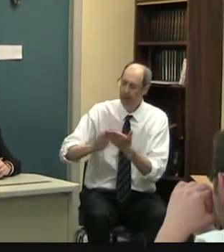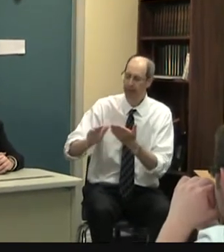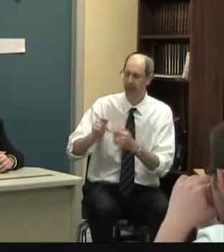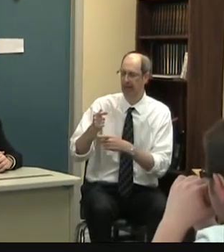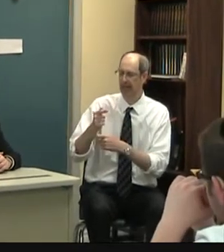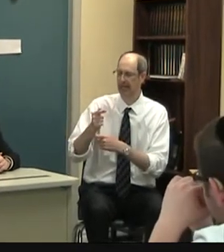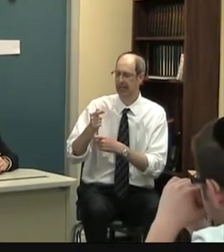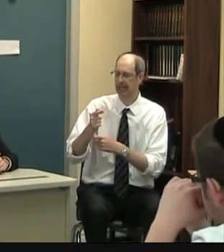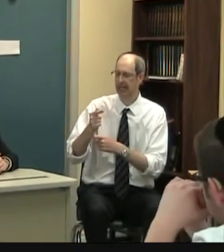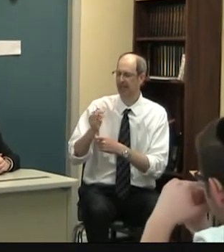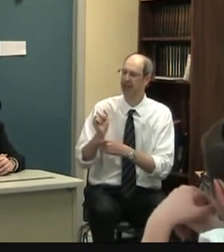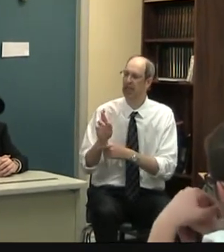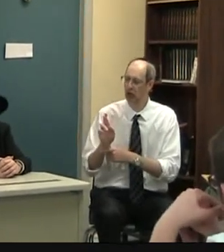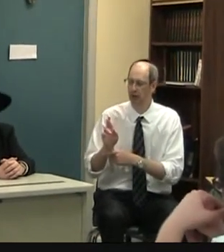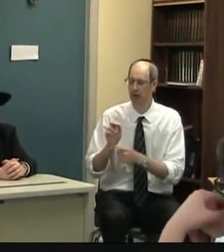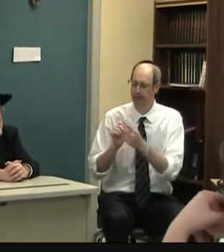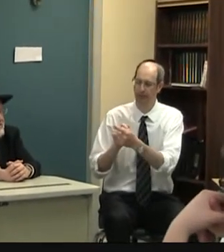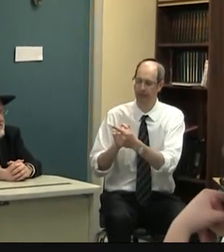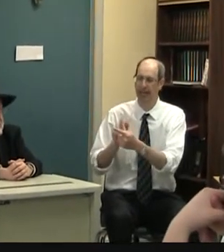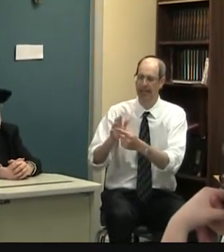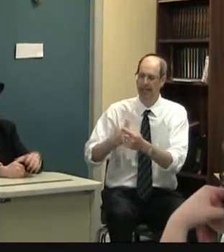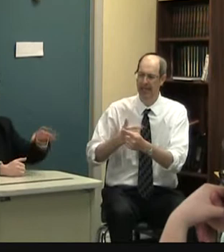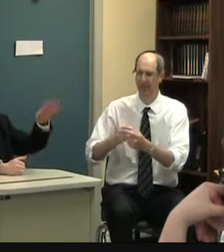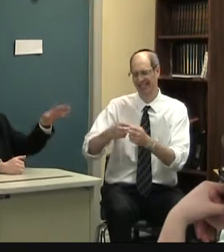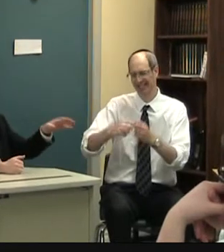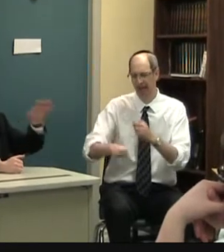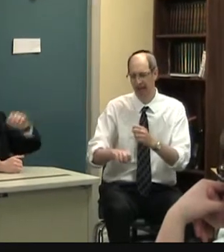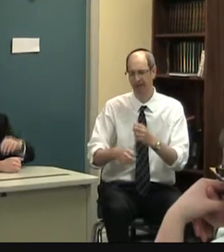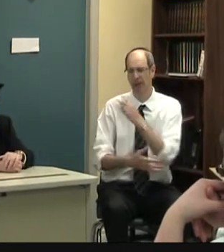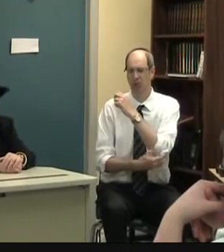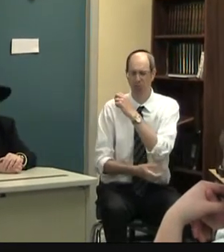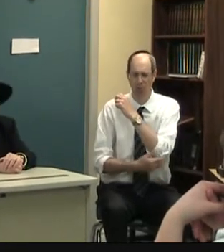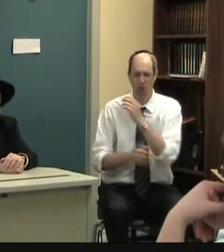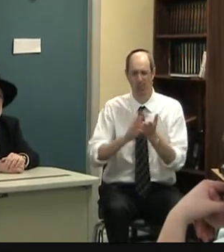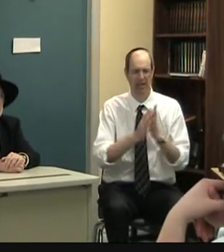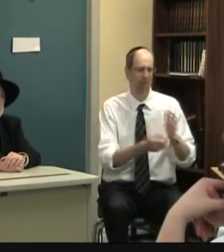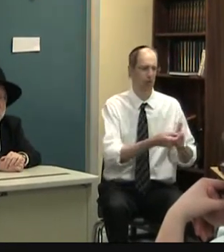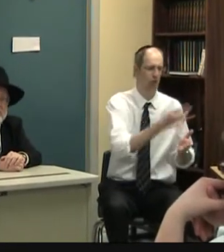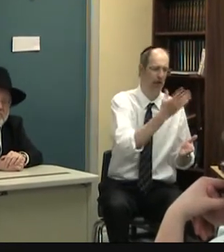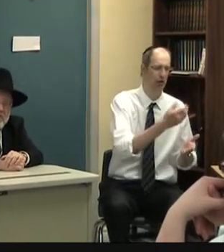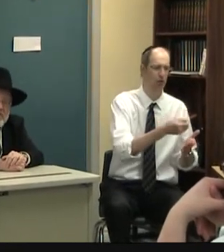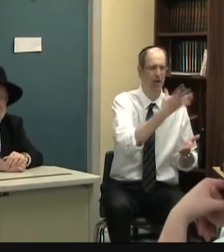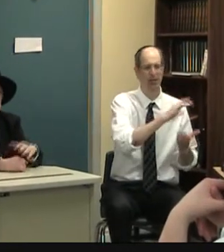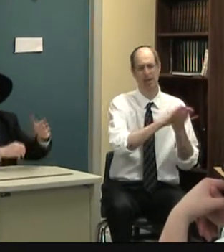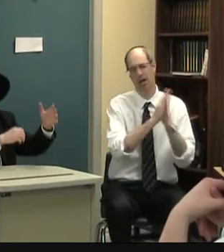and you should know life is life can be very cruel the poor person becomes rich but the rich person becomes poor the happy person